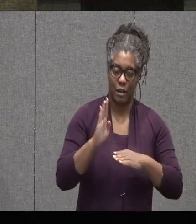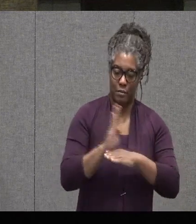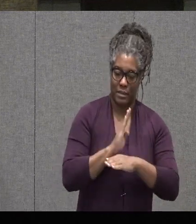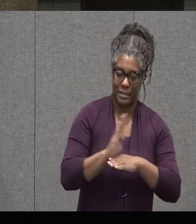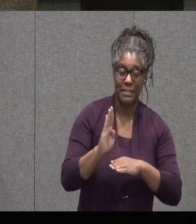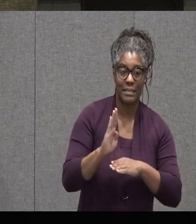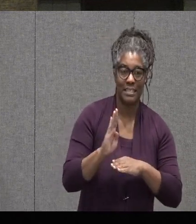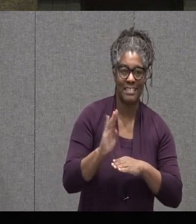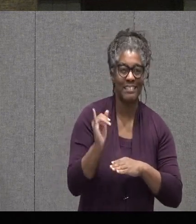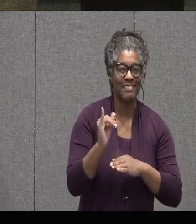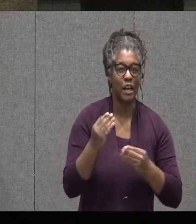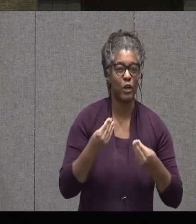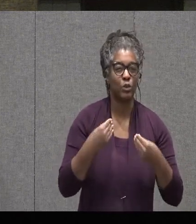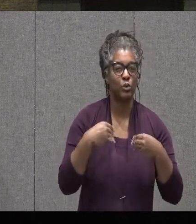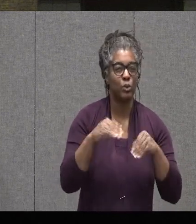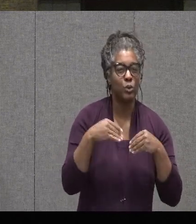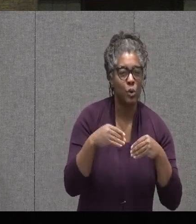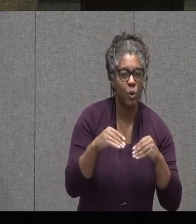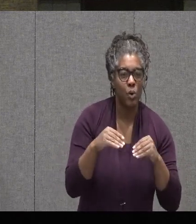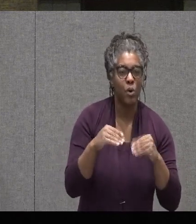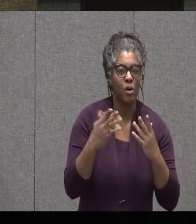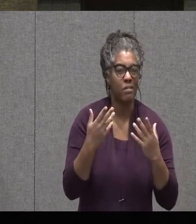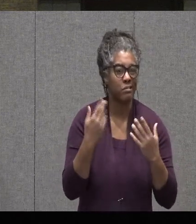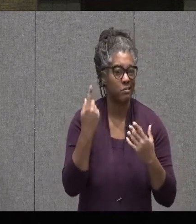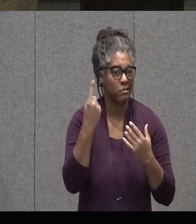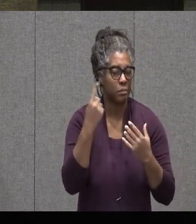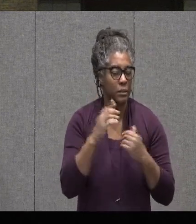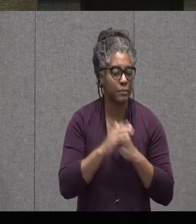or sells something that they own, something that belongs to them.